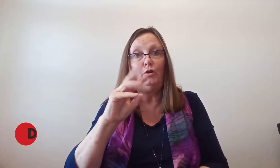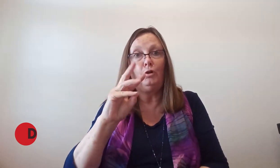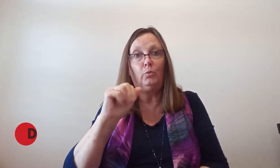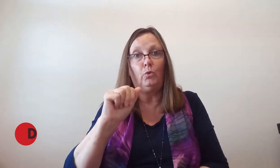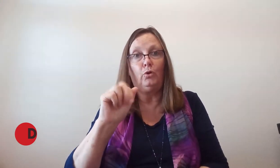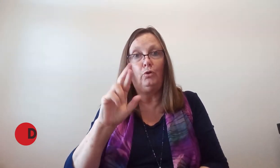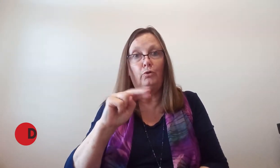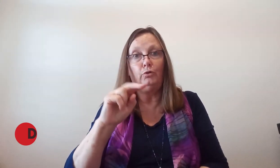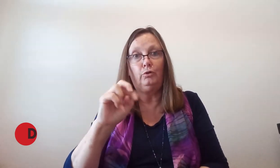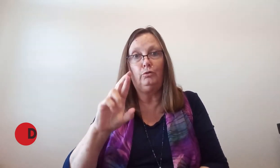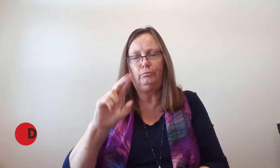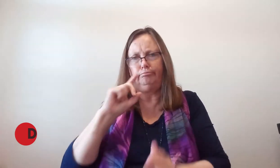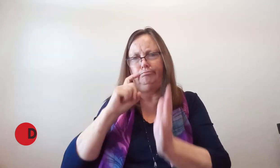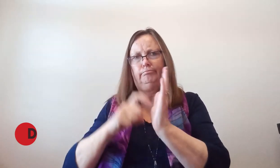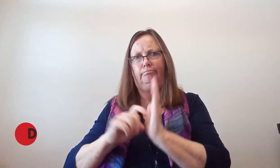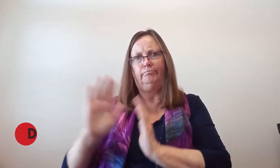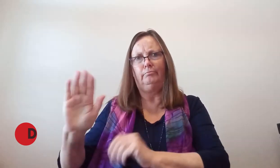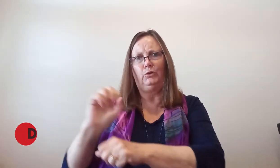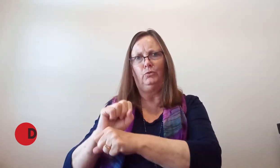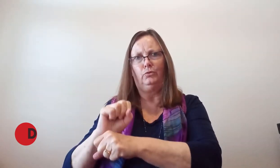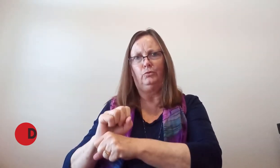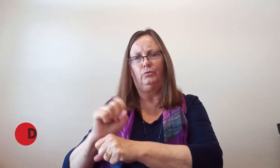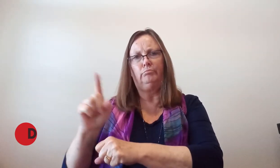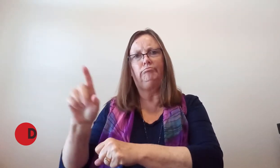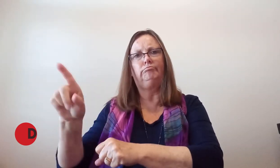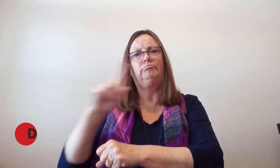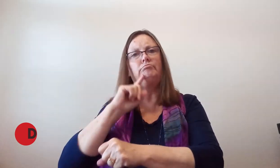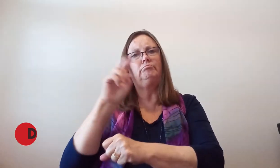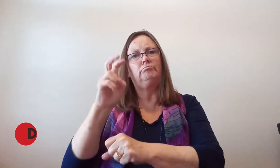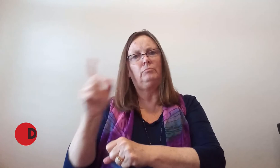and then moved onto brighter colors.